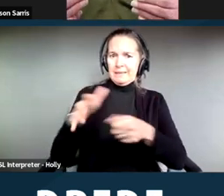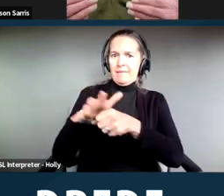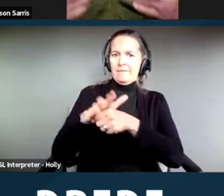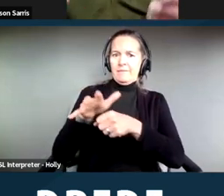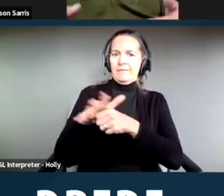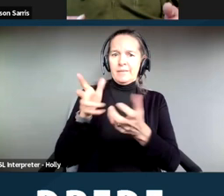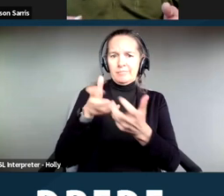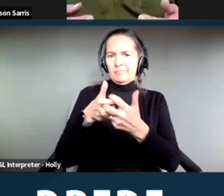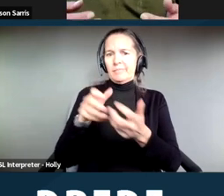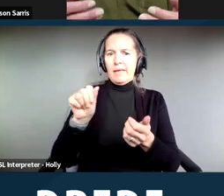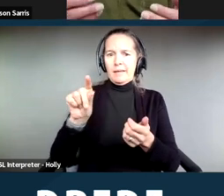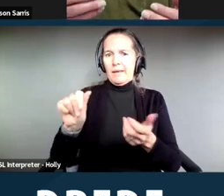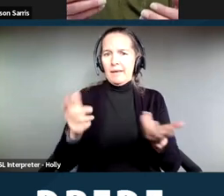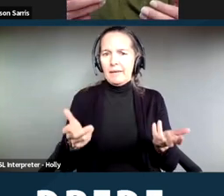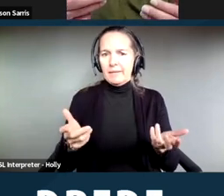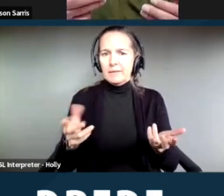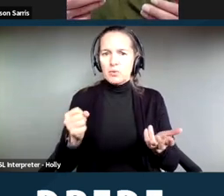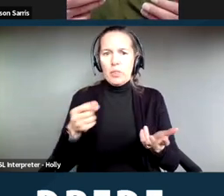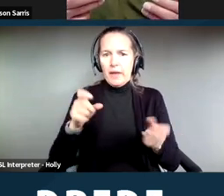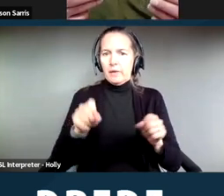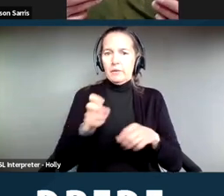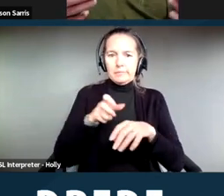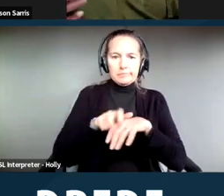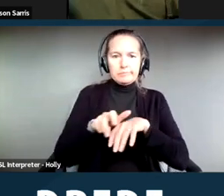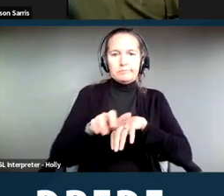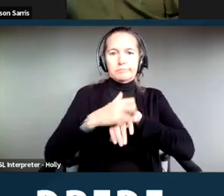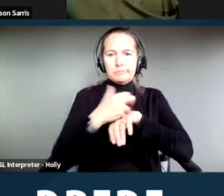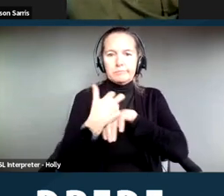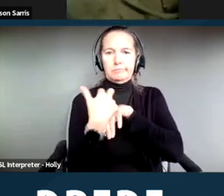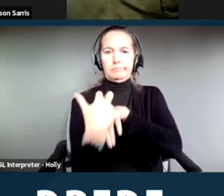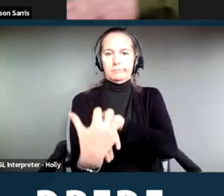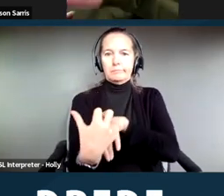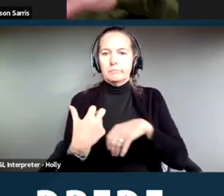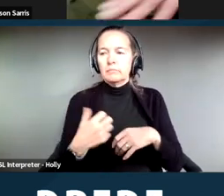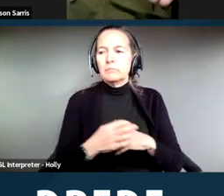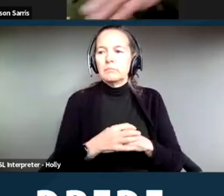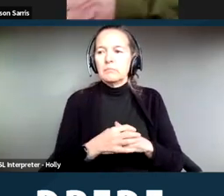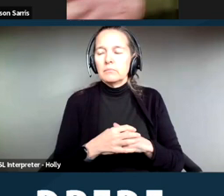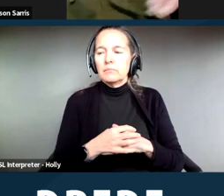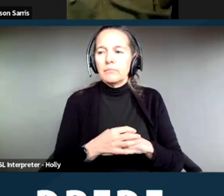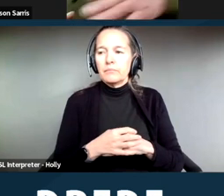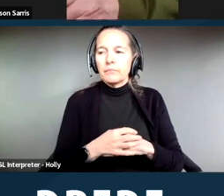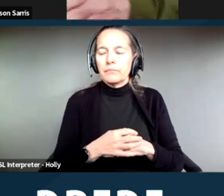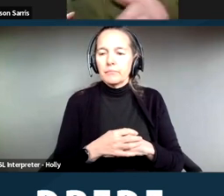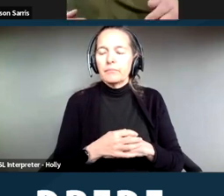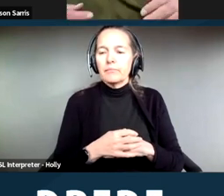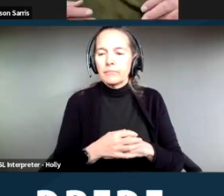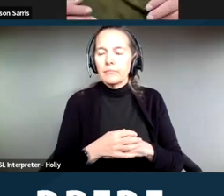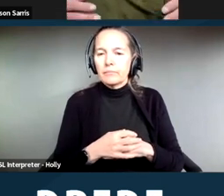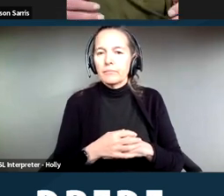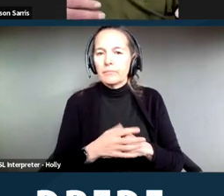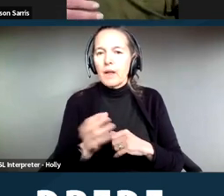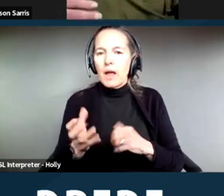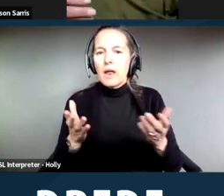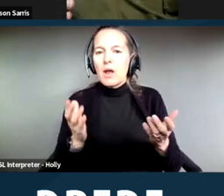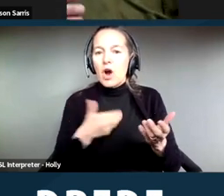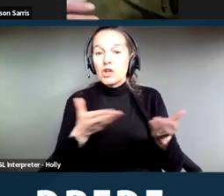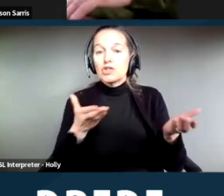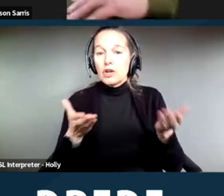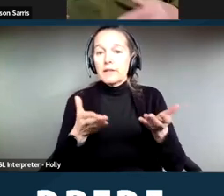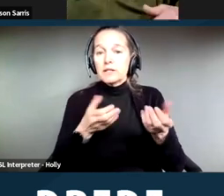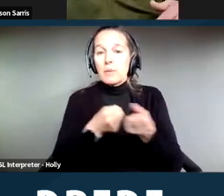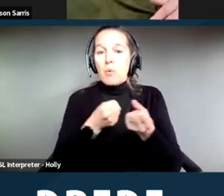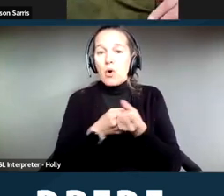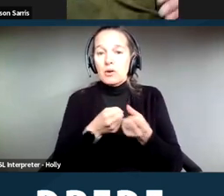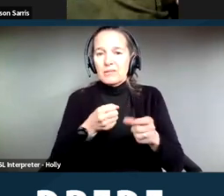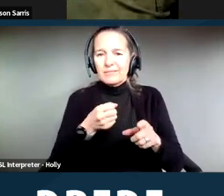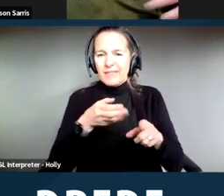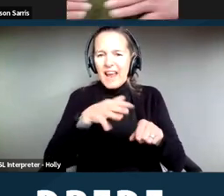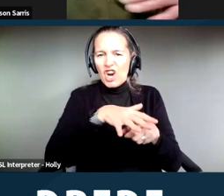their mobility, and to get to our service support area at our camp was down a curb. So we requested